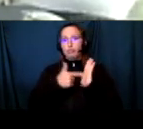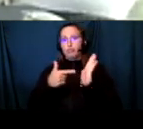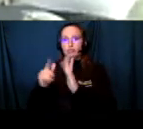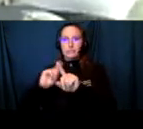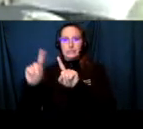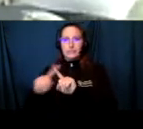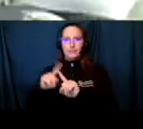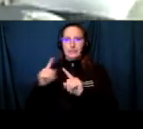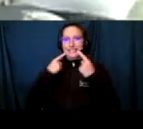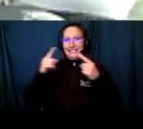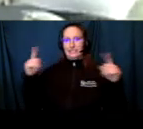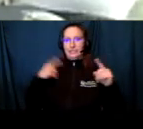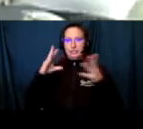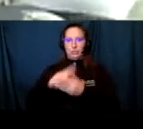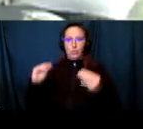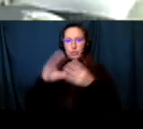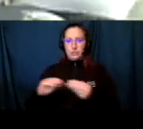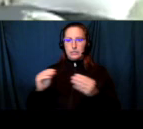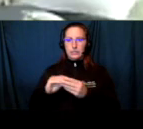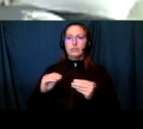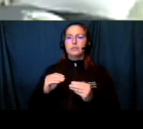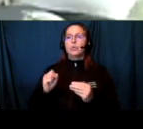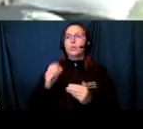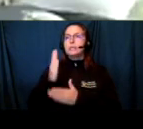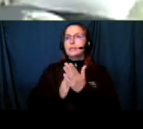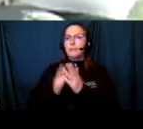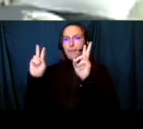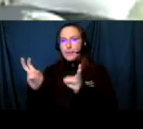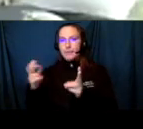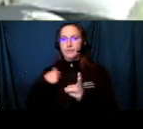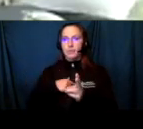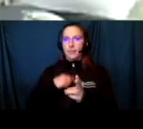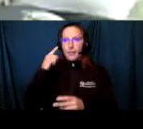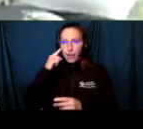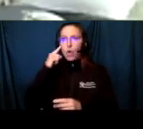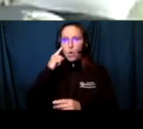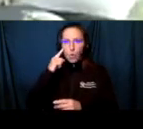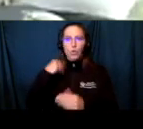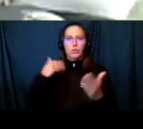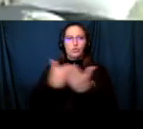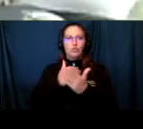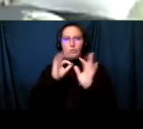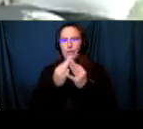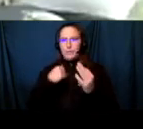and so picking particular themes that we think families, new families of identified